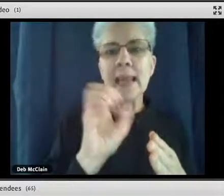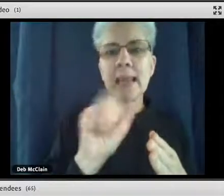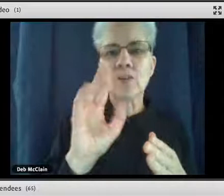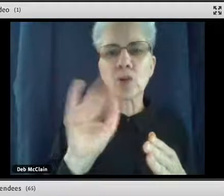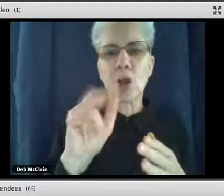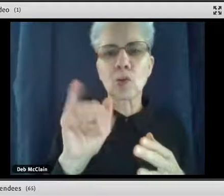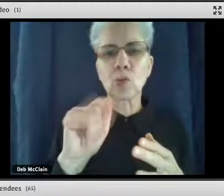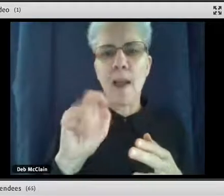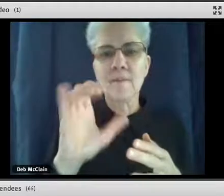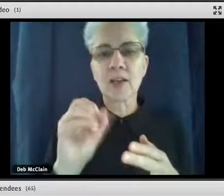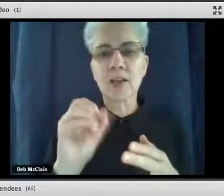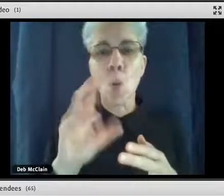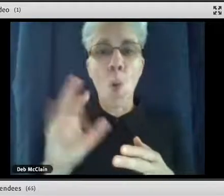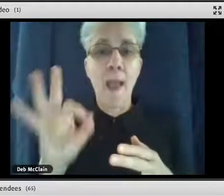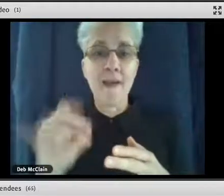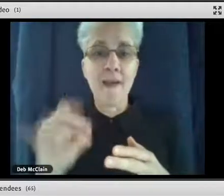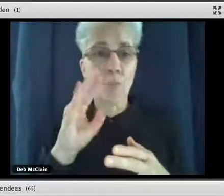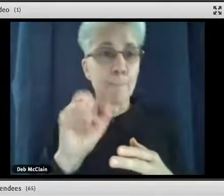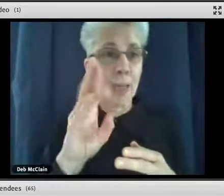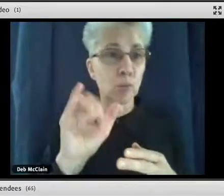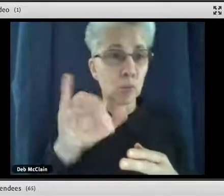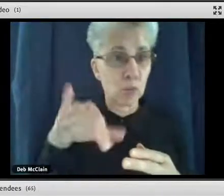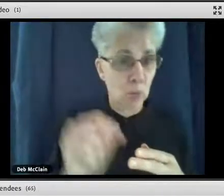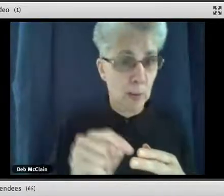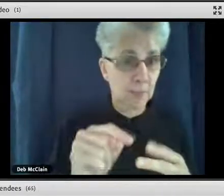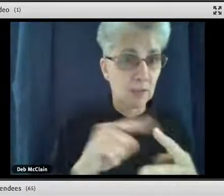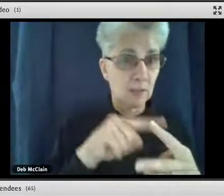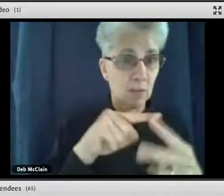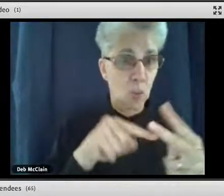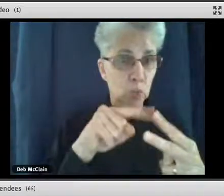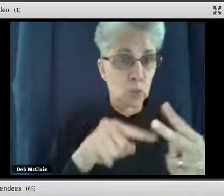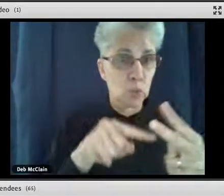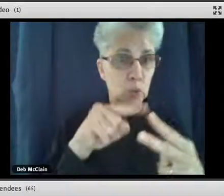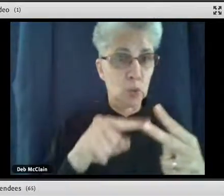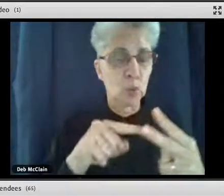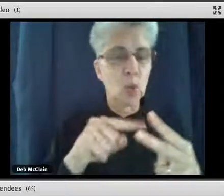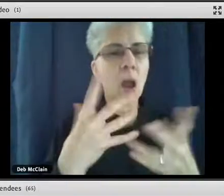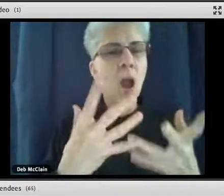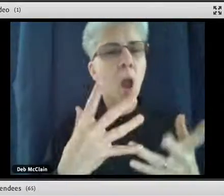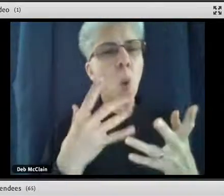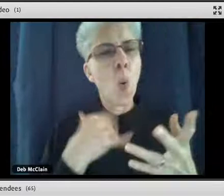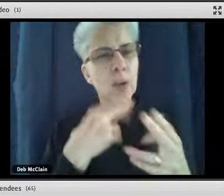namely "e" for cartographic material, or "f" for manuscript cartographic material.